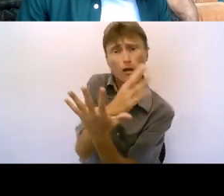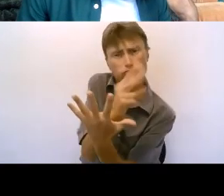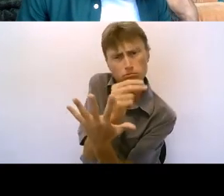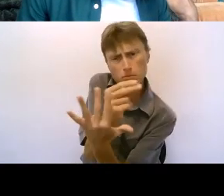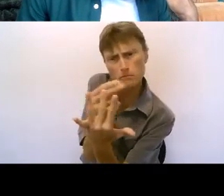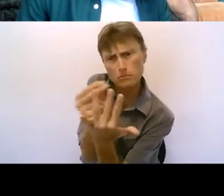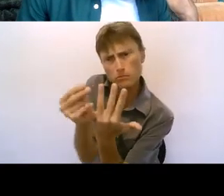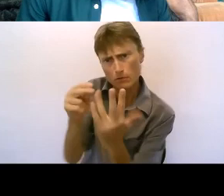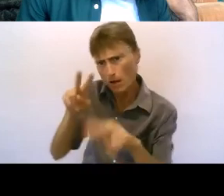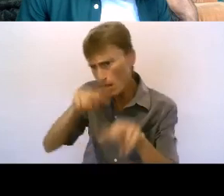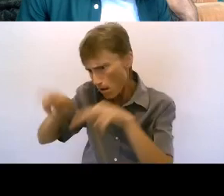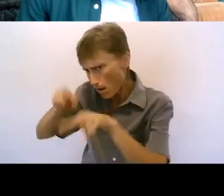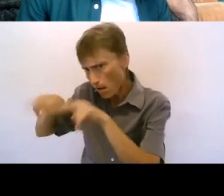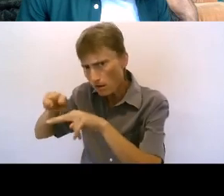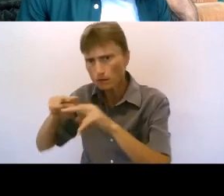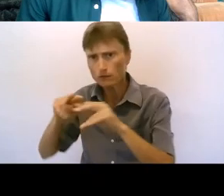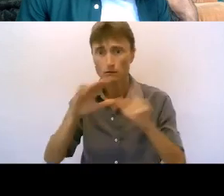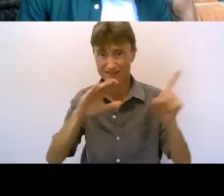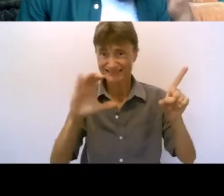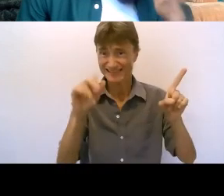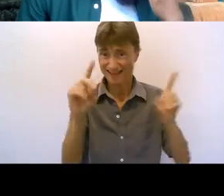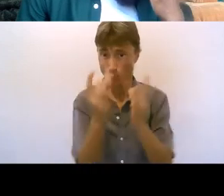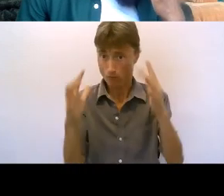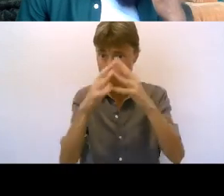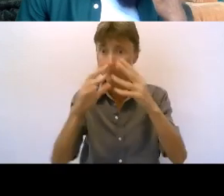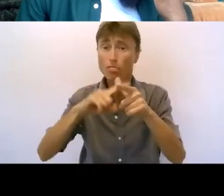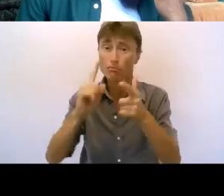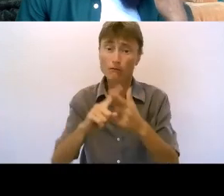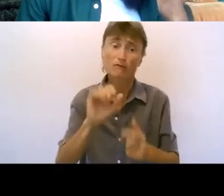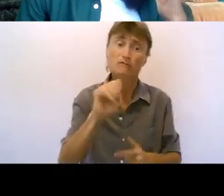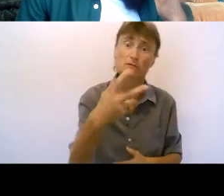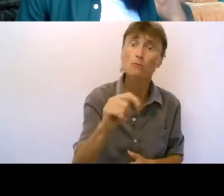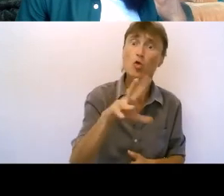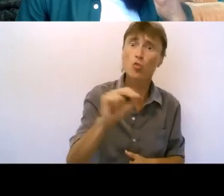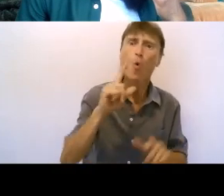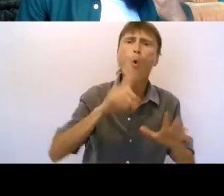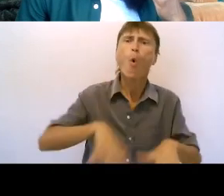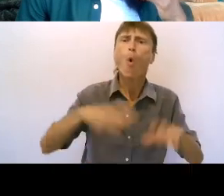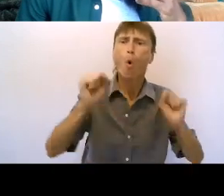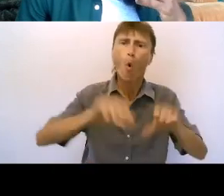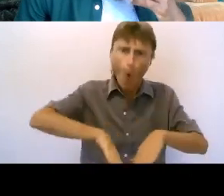create space for that on September 30. There were also you'll remember if you joined